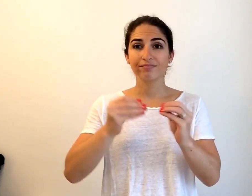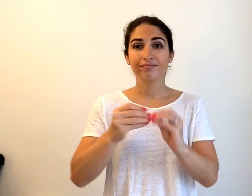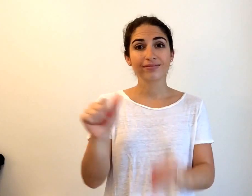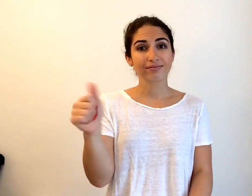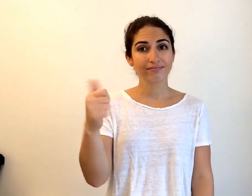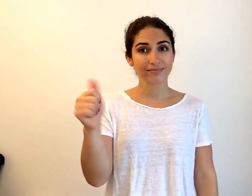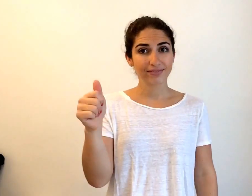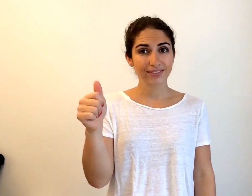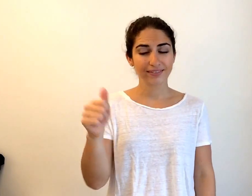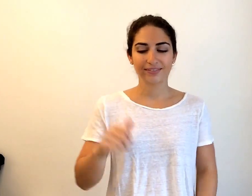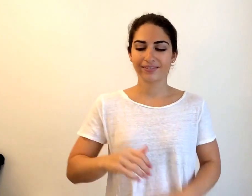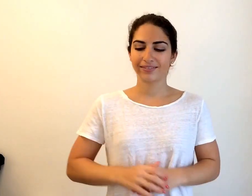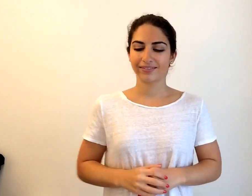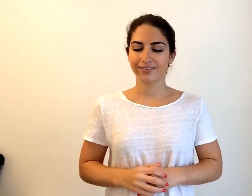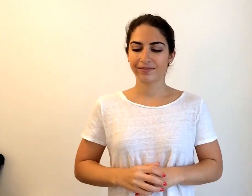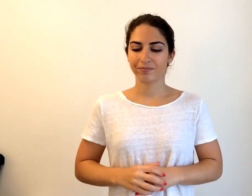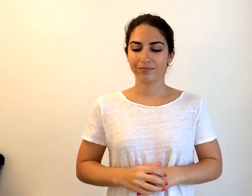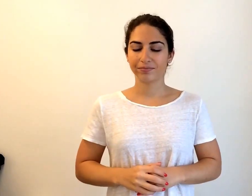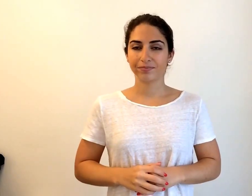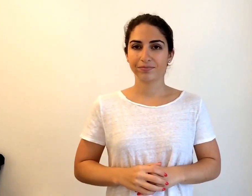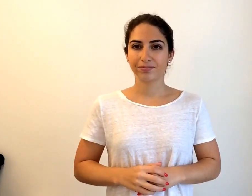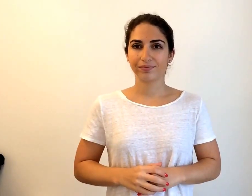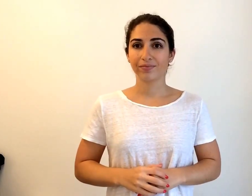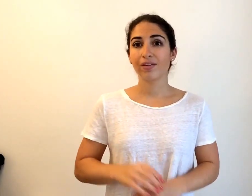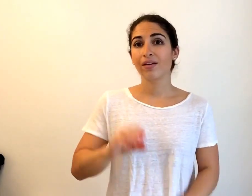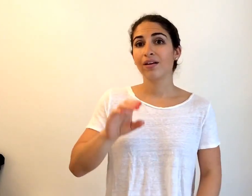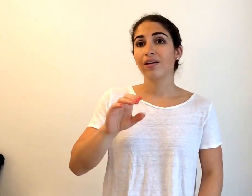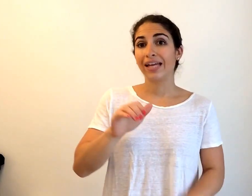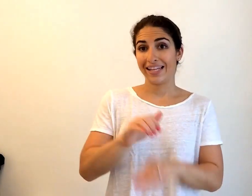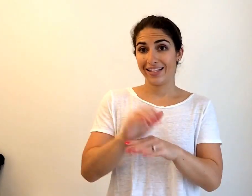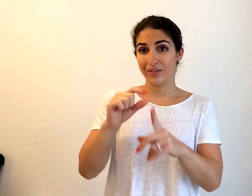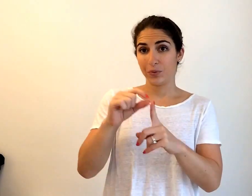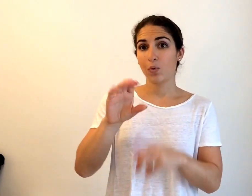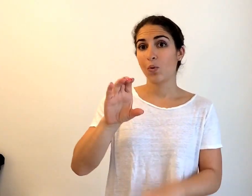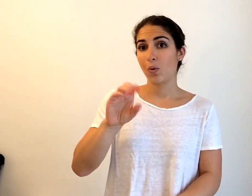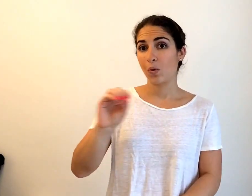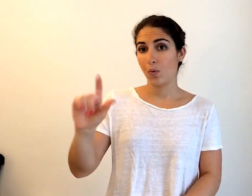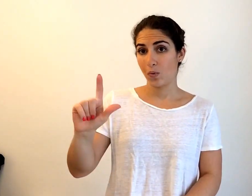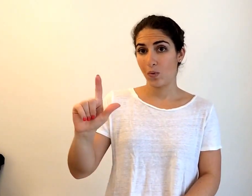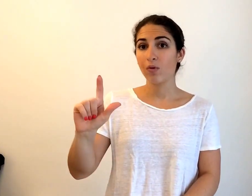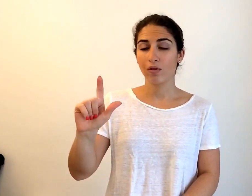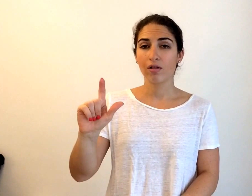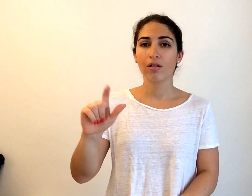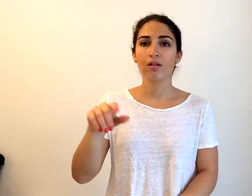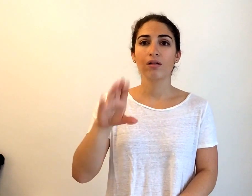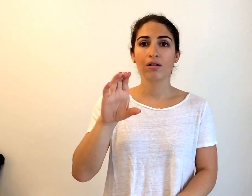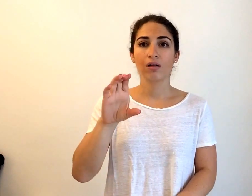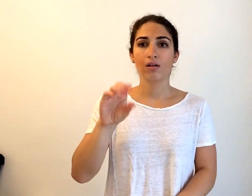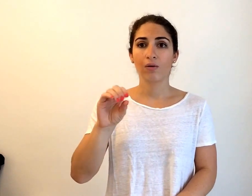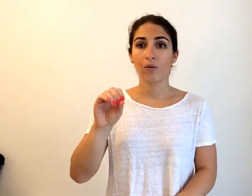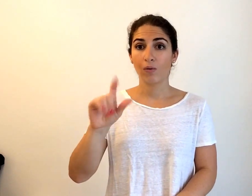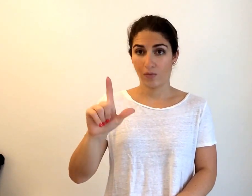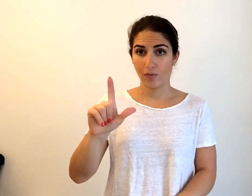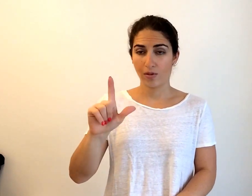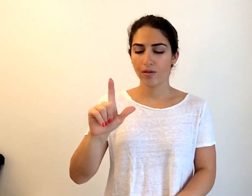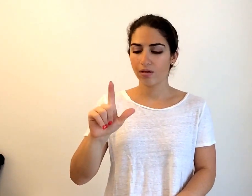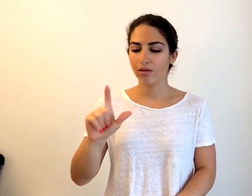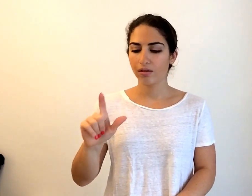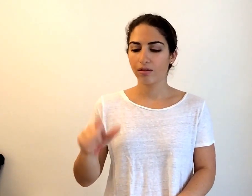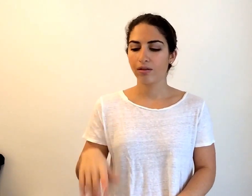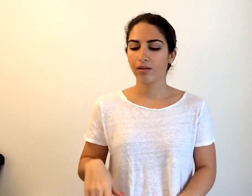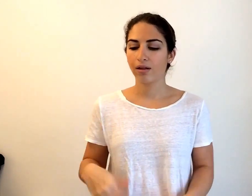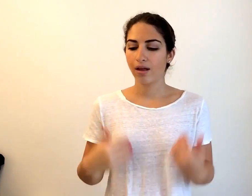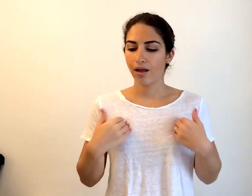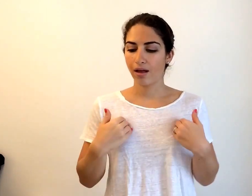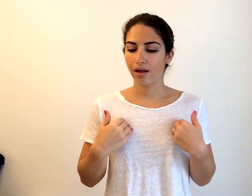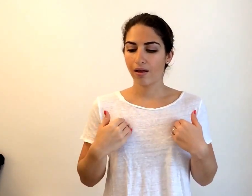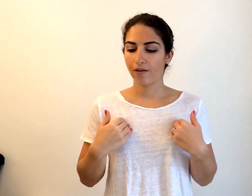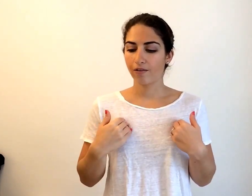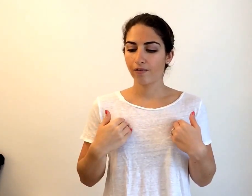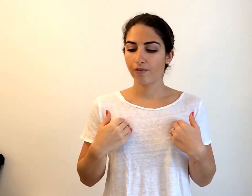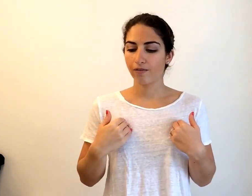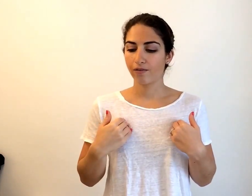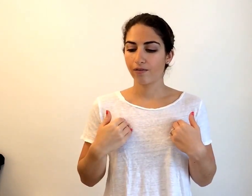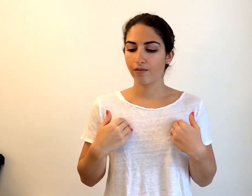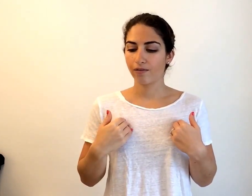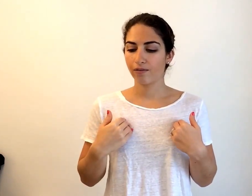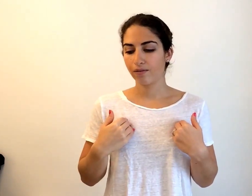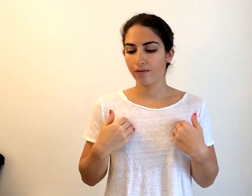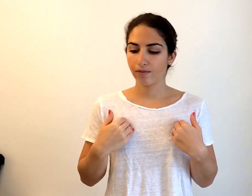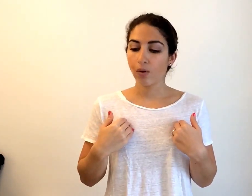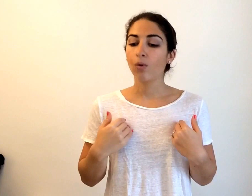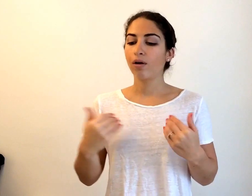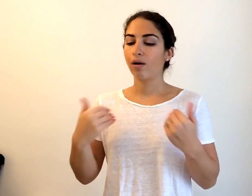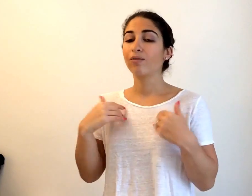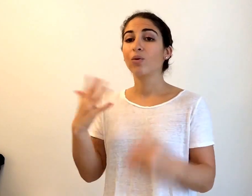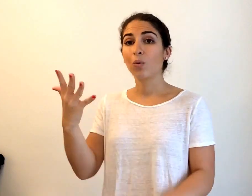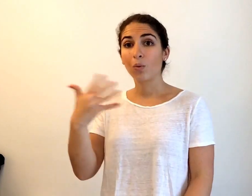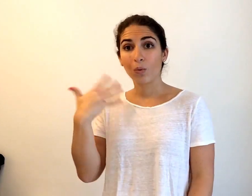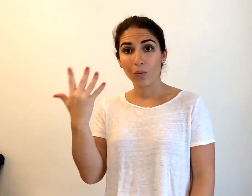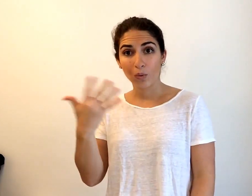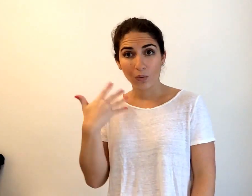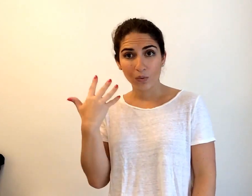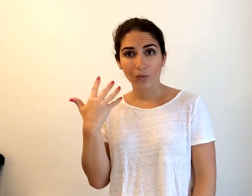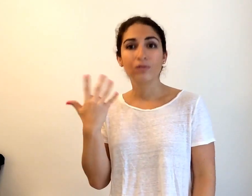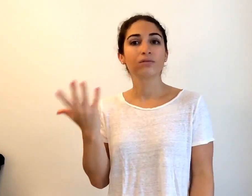Number 10: the word COOL, C-O-O-L, so